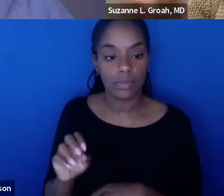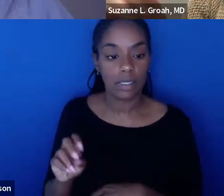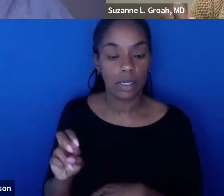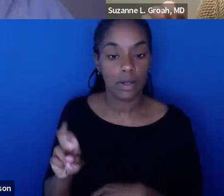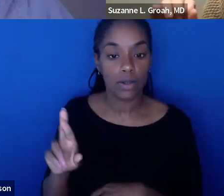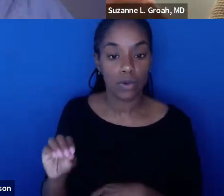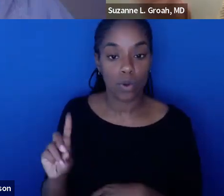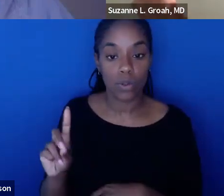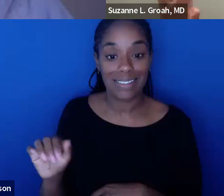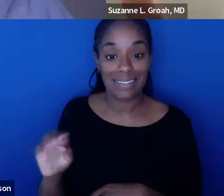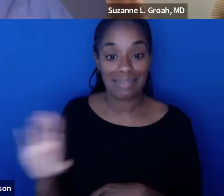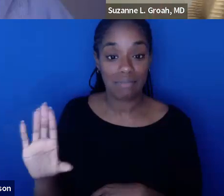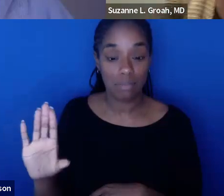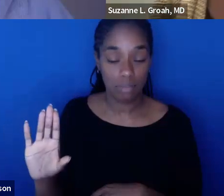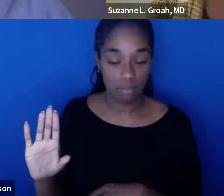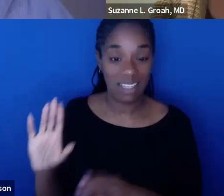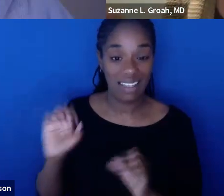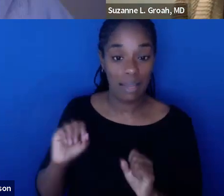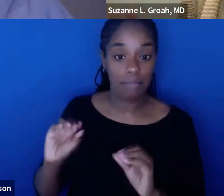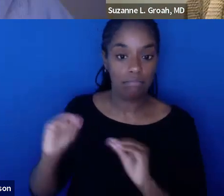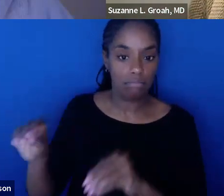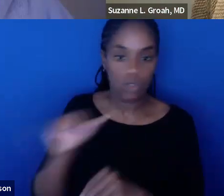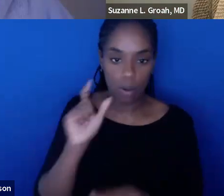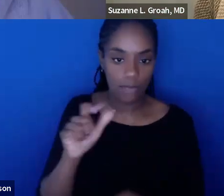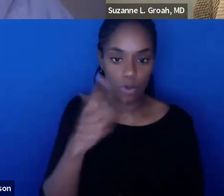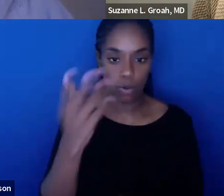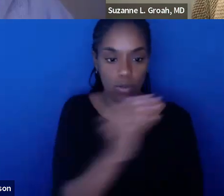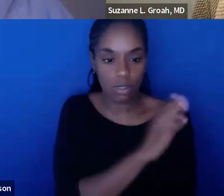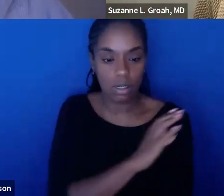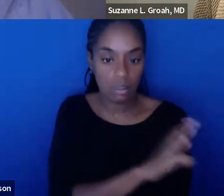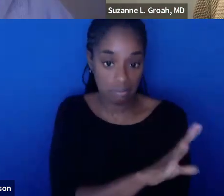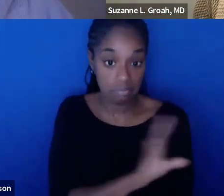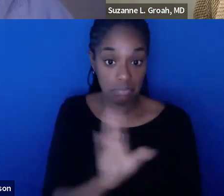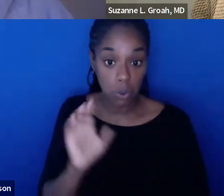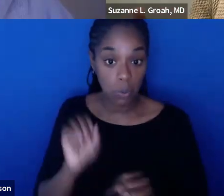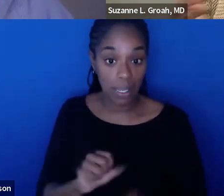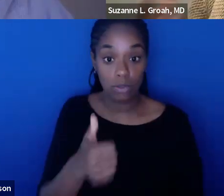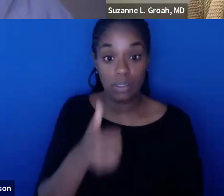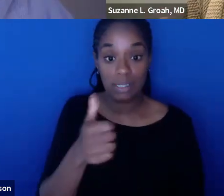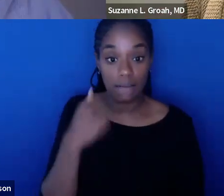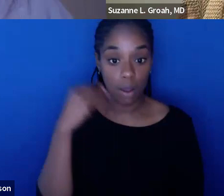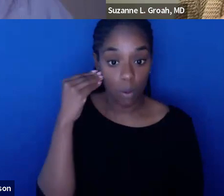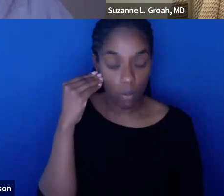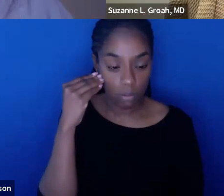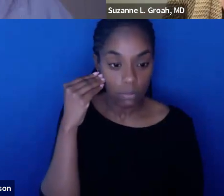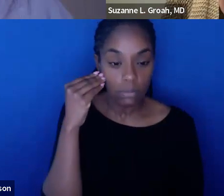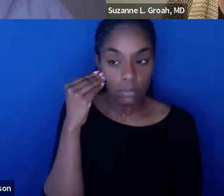actually be inserted so you don't have to go to the clinic to do it. You kind of do it at home on your own, which when you asked me the question